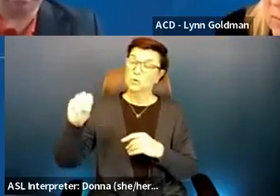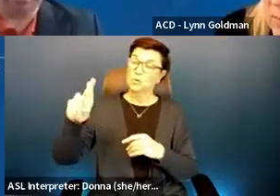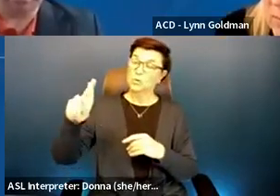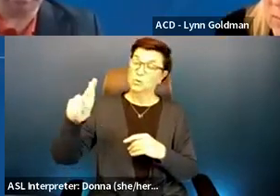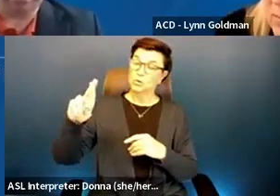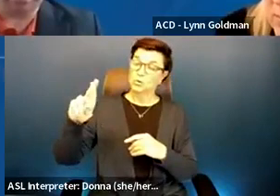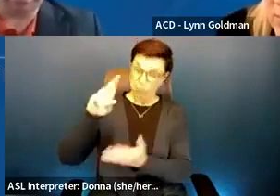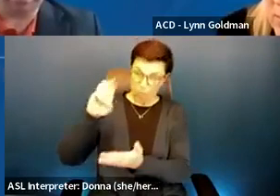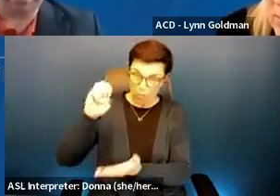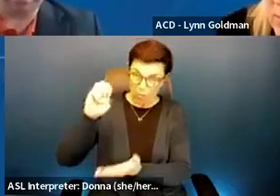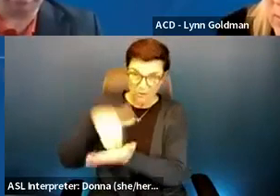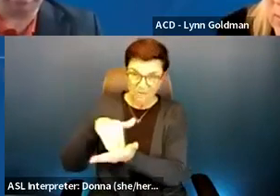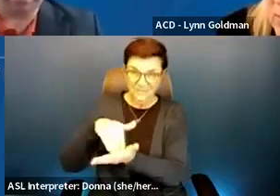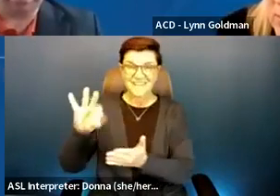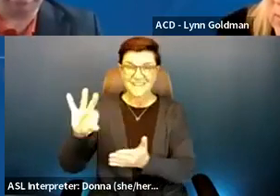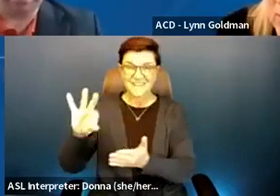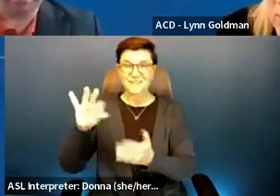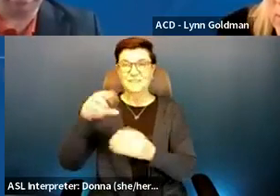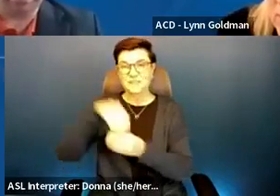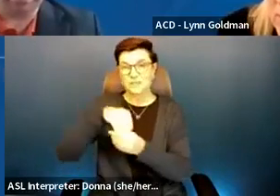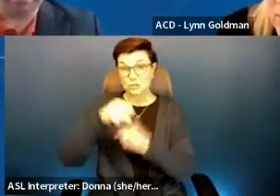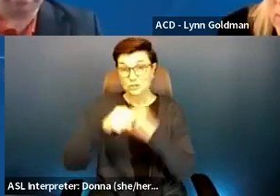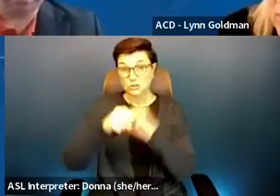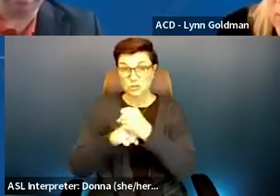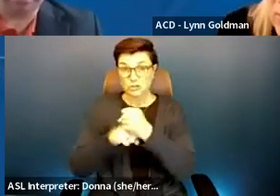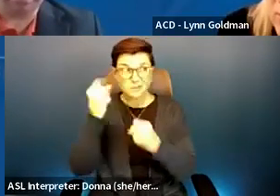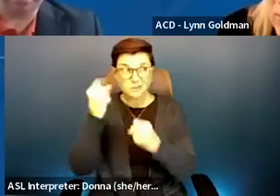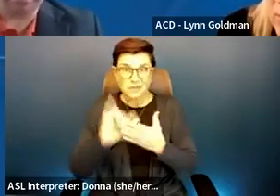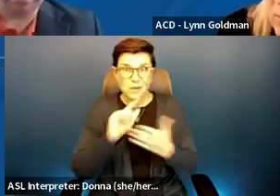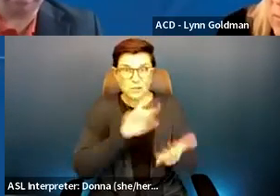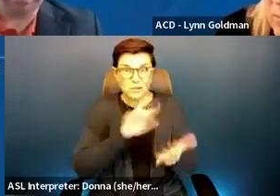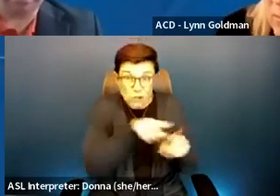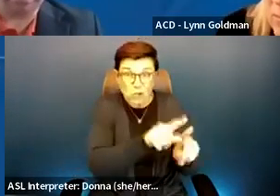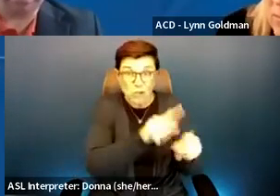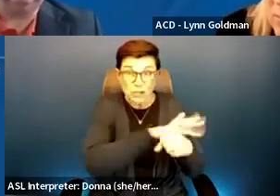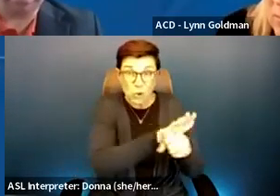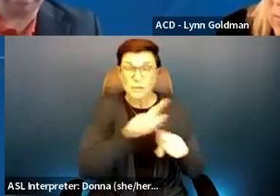This was knee-deep in the middle of COVID responses, and people were motivated and energized.